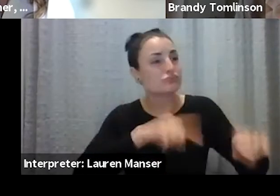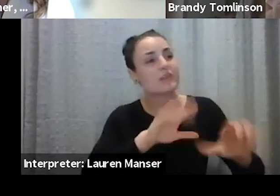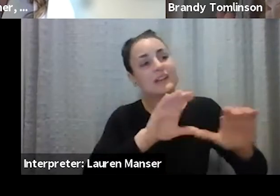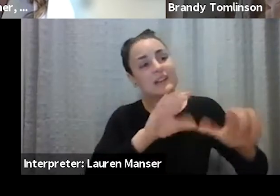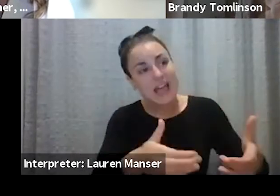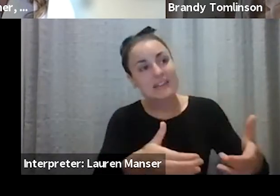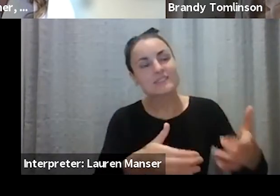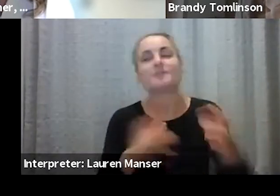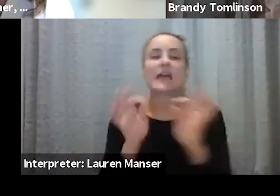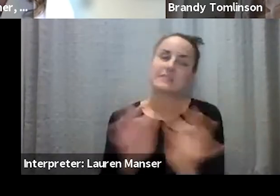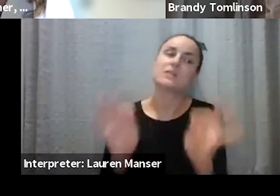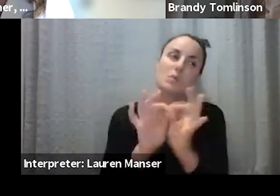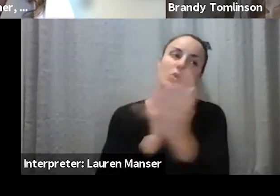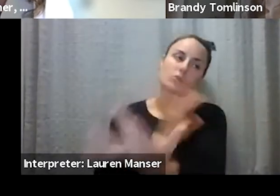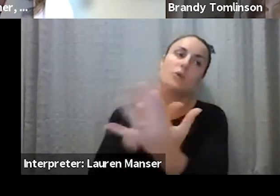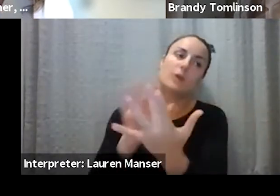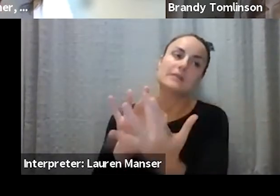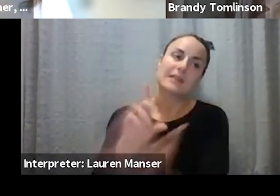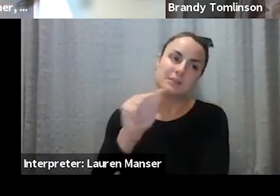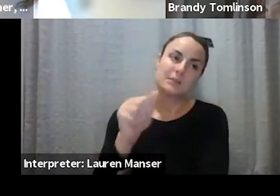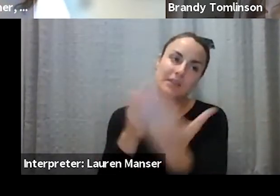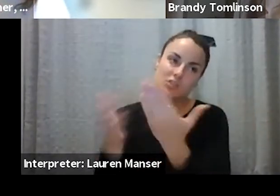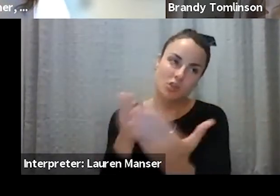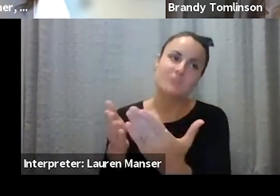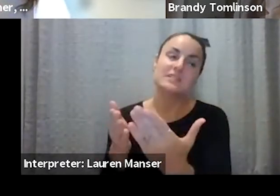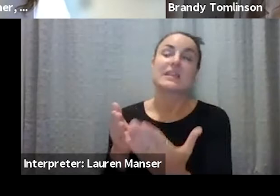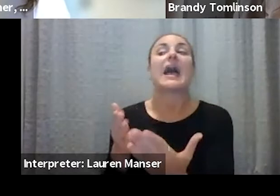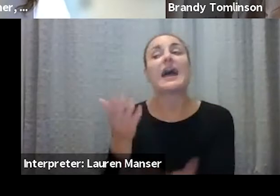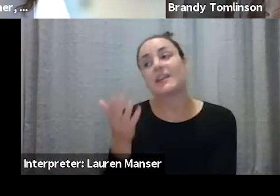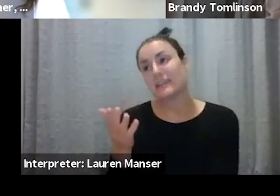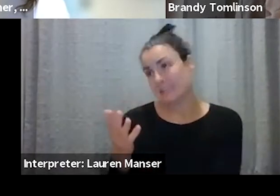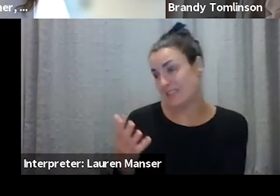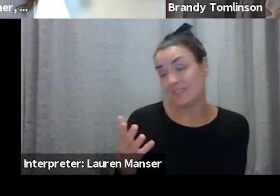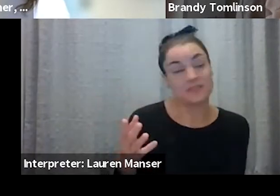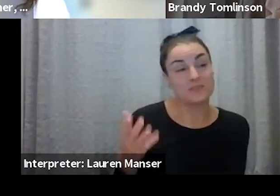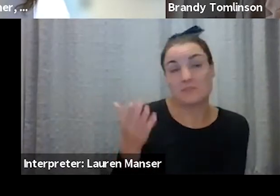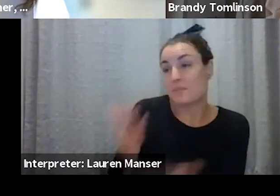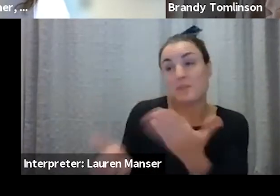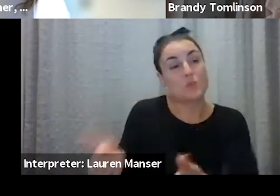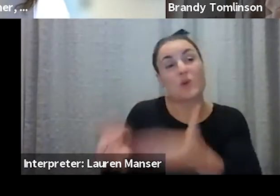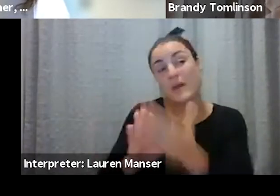talk to them about taking a leave of absence and you wanna make sure, and I caution against it because a lot of colleges